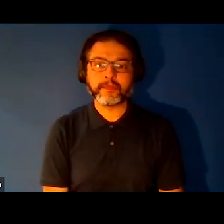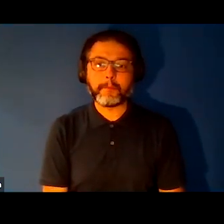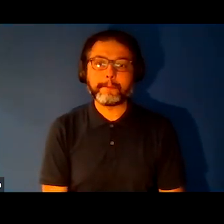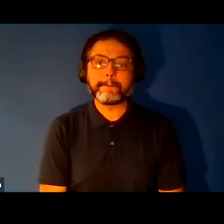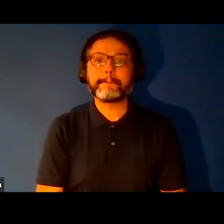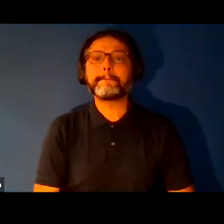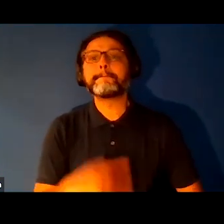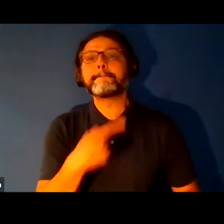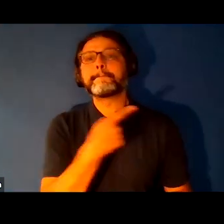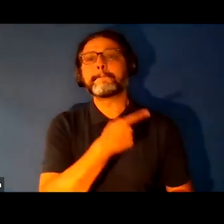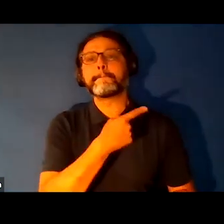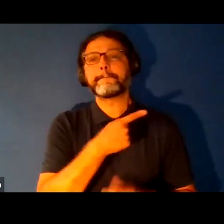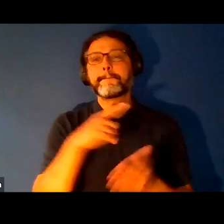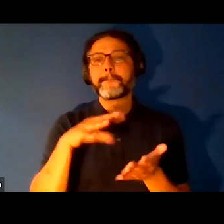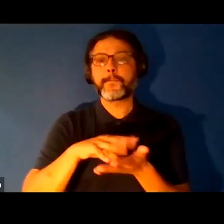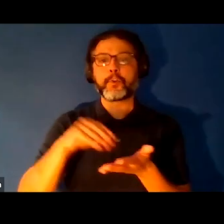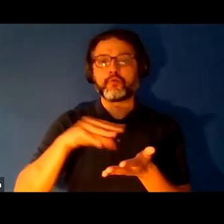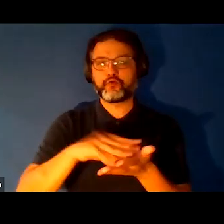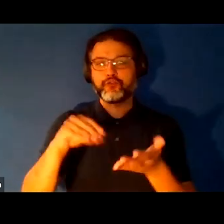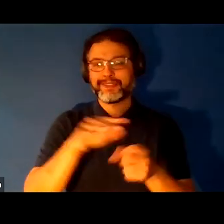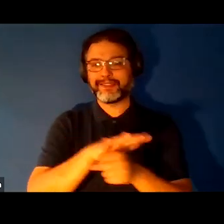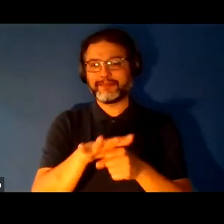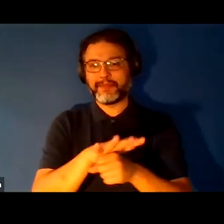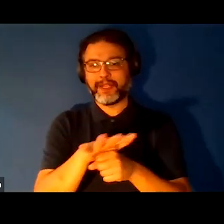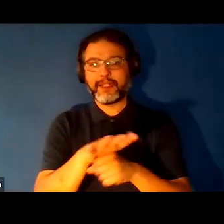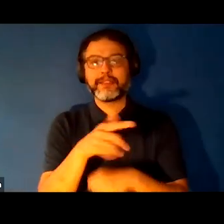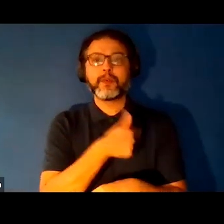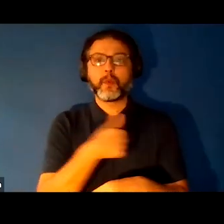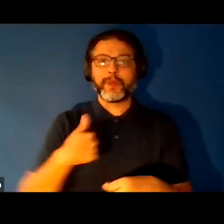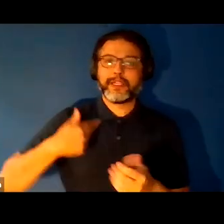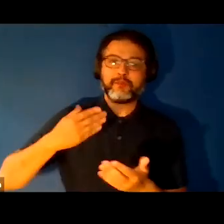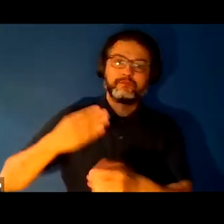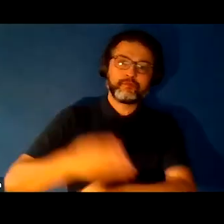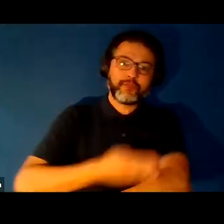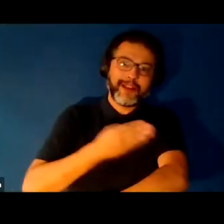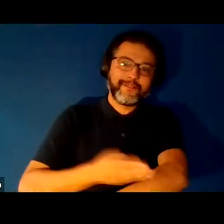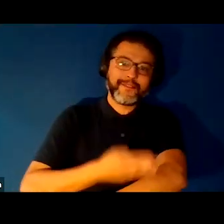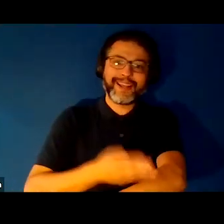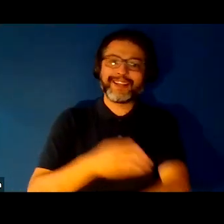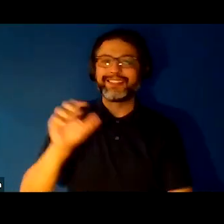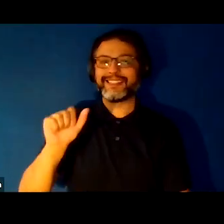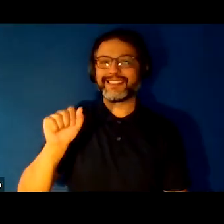The next one is the learning spaces. We did a renovation to a STEM lab, on the 3rd and 4th floor of the building, and then